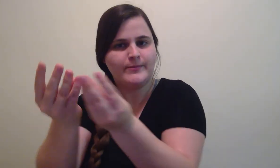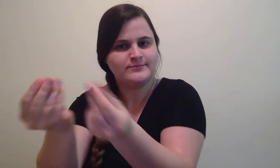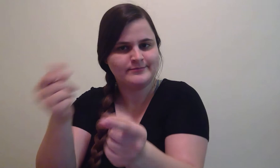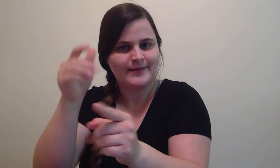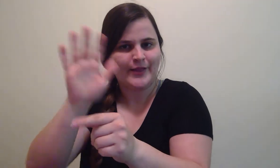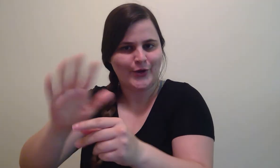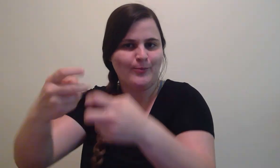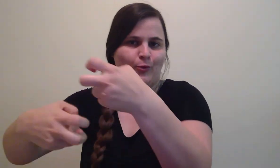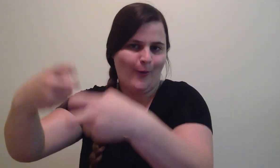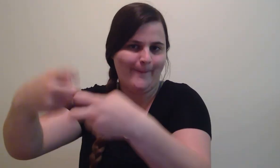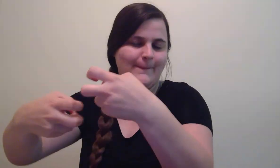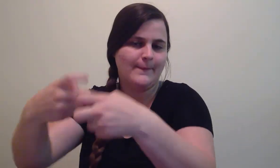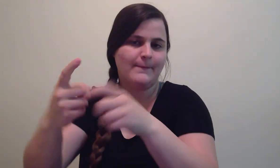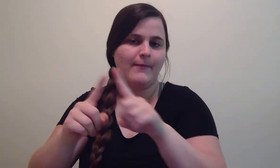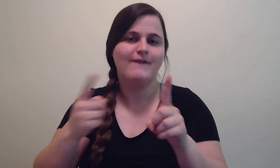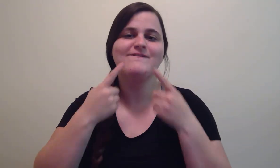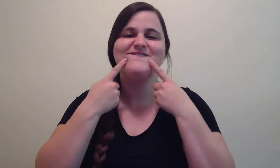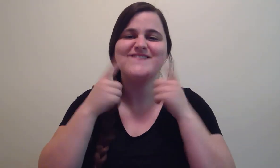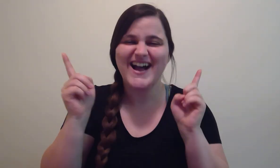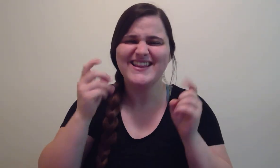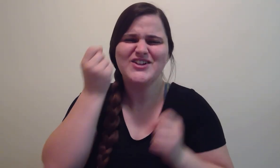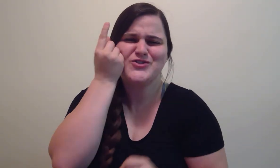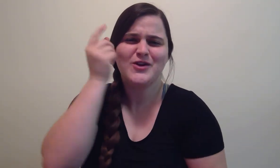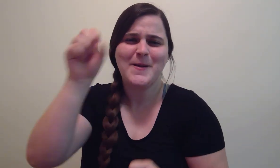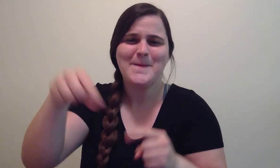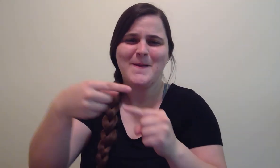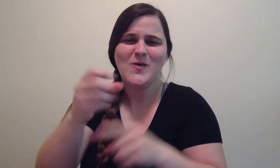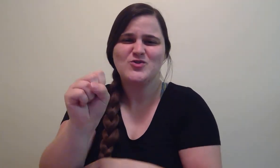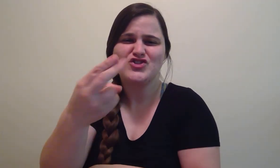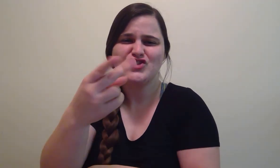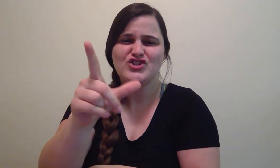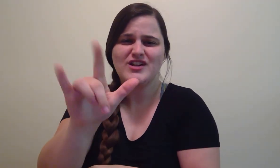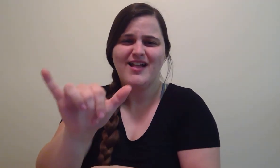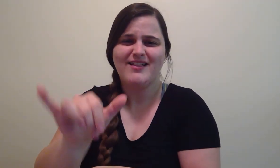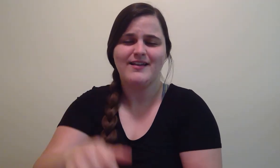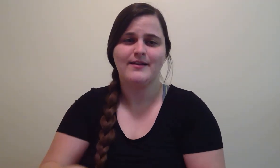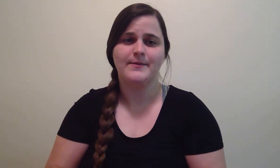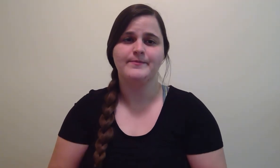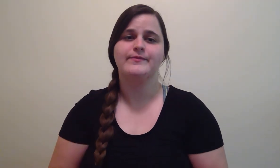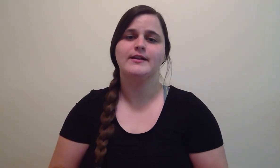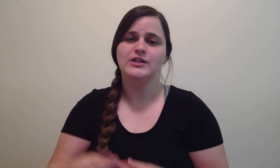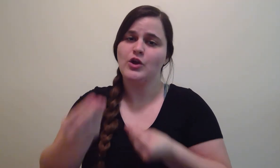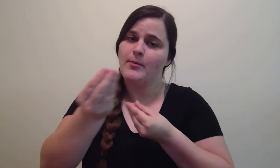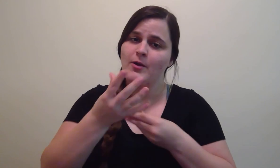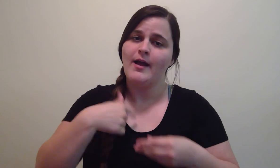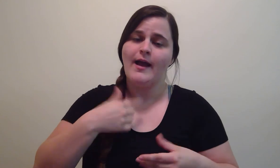other people work out their own dilemmas, she definitely understood about Shelly Stalls and her hair